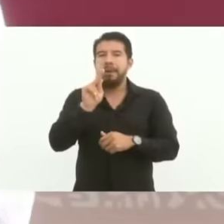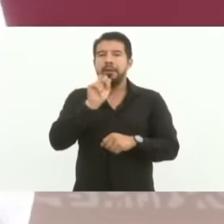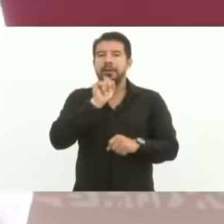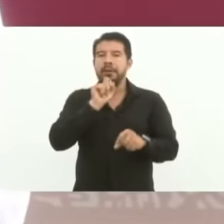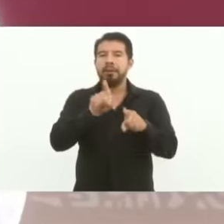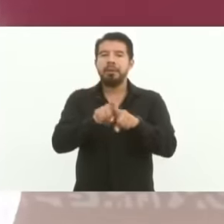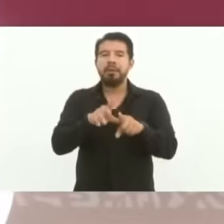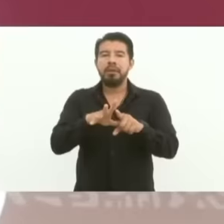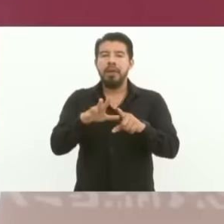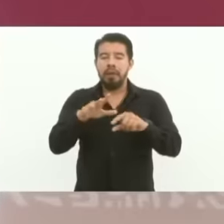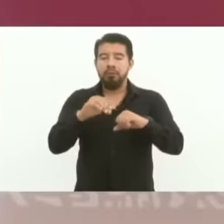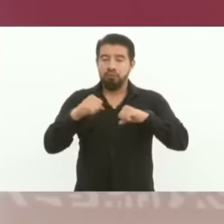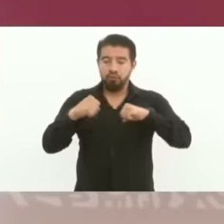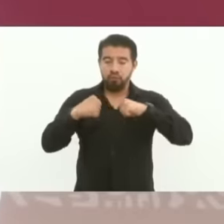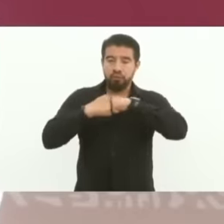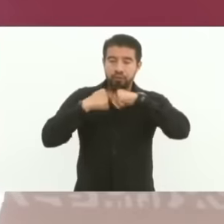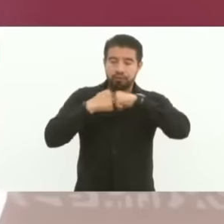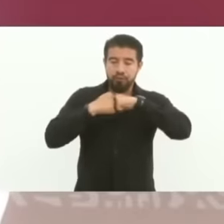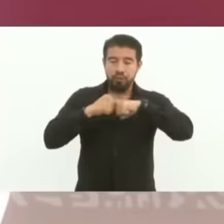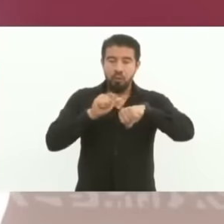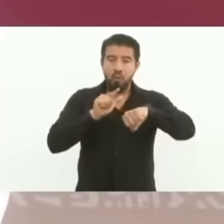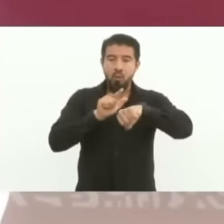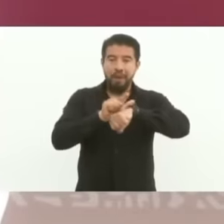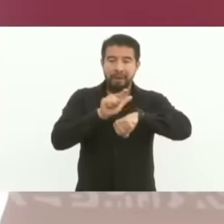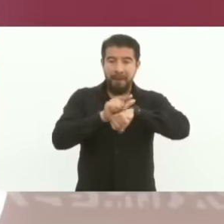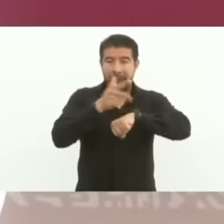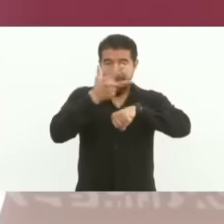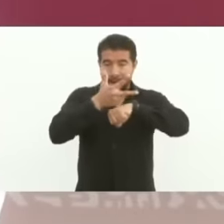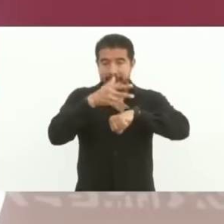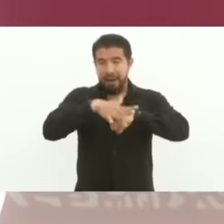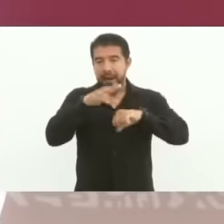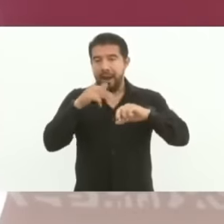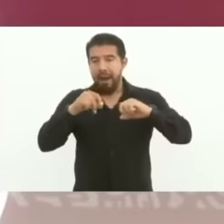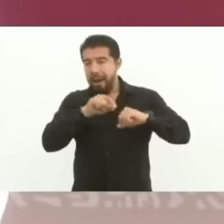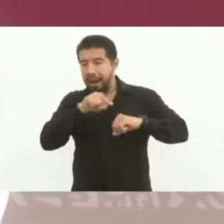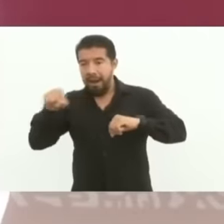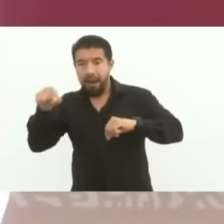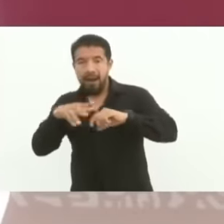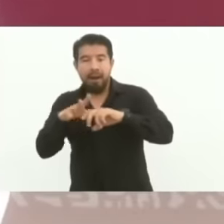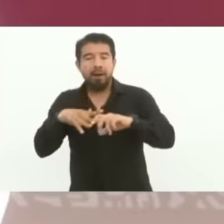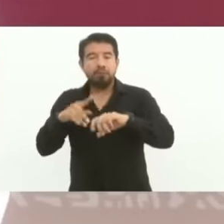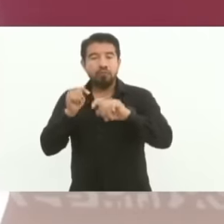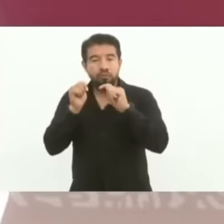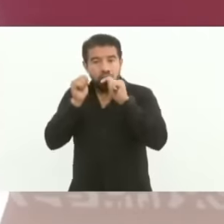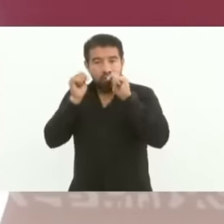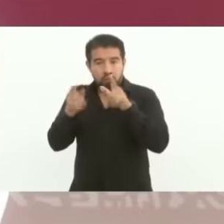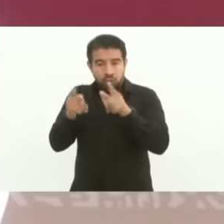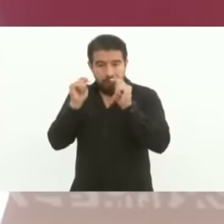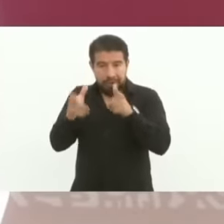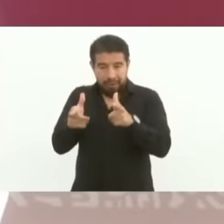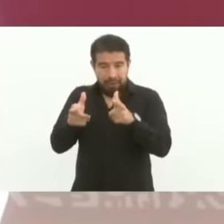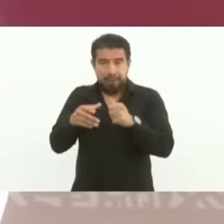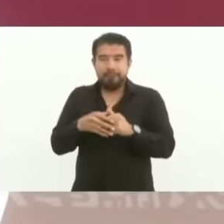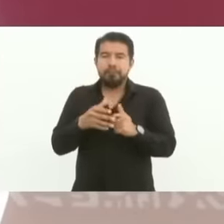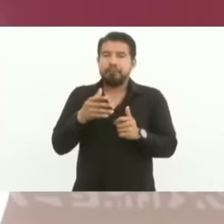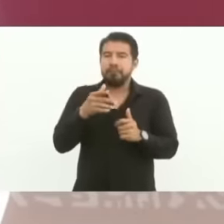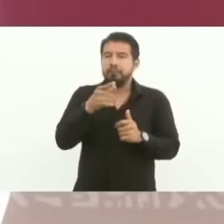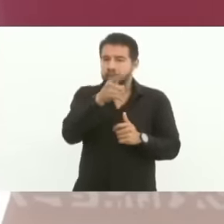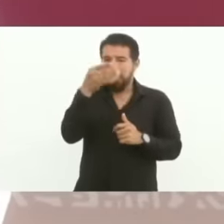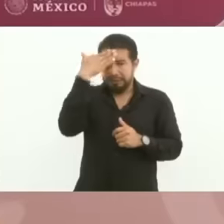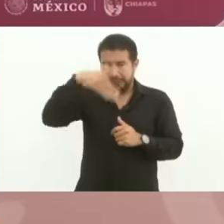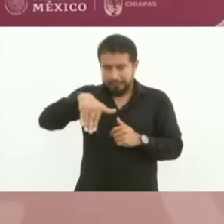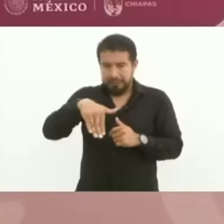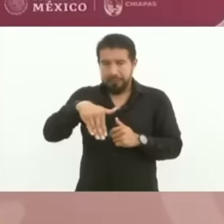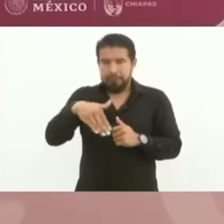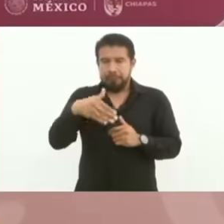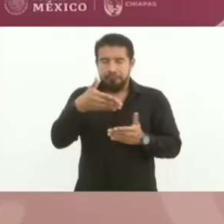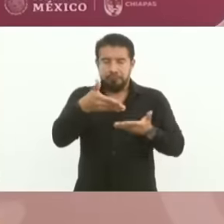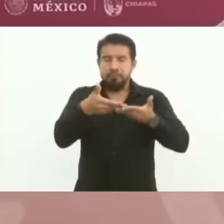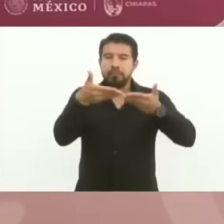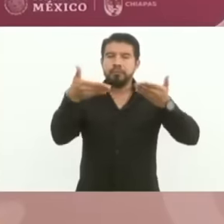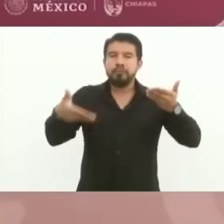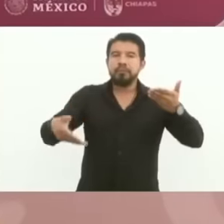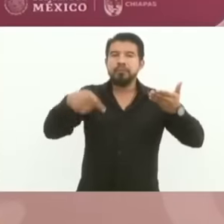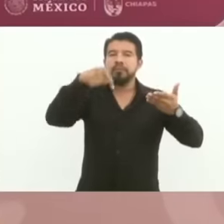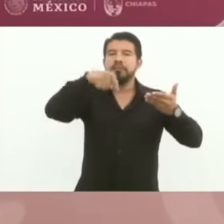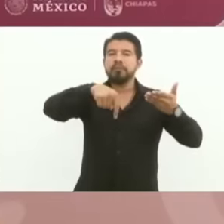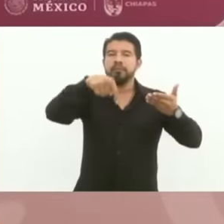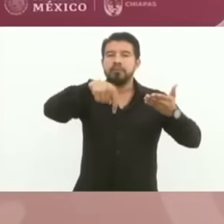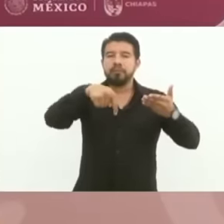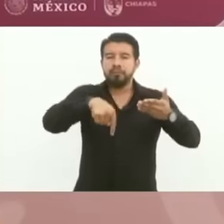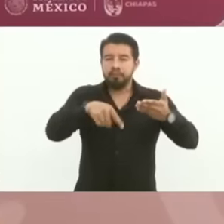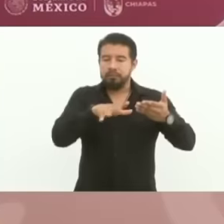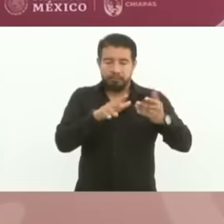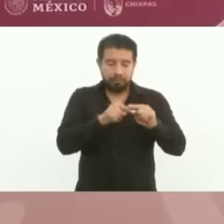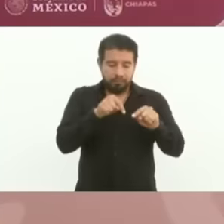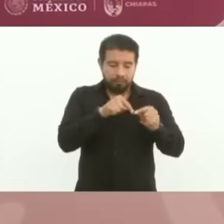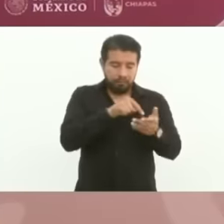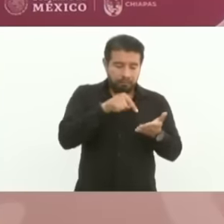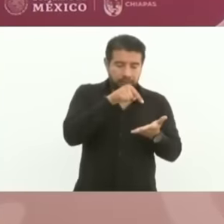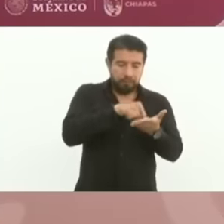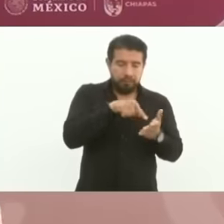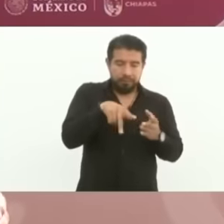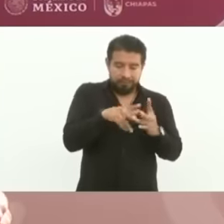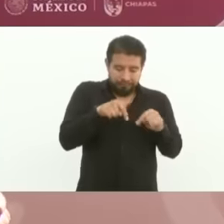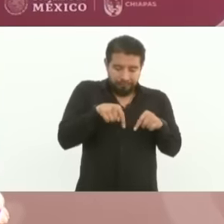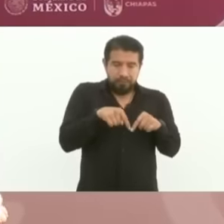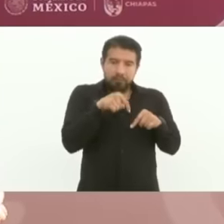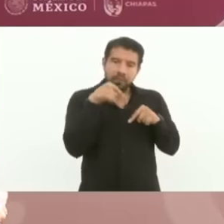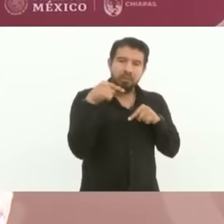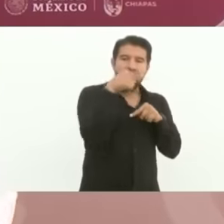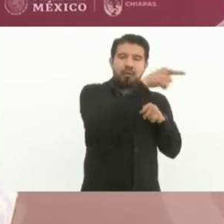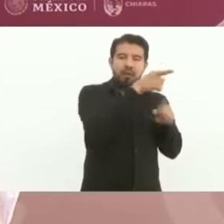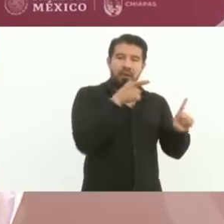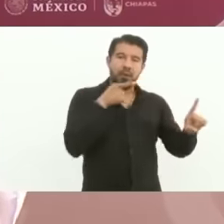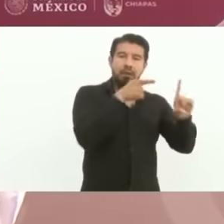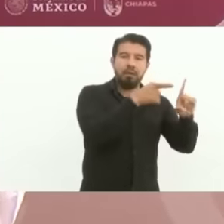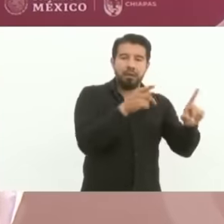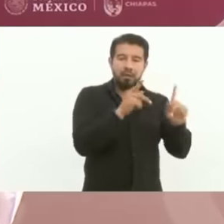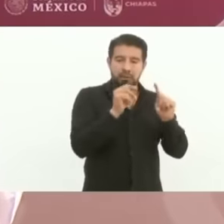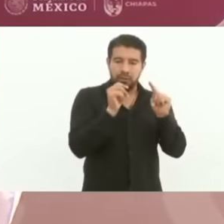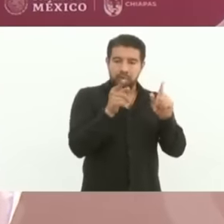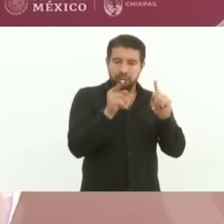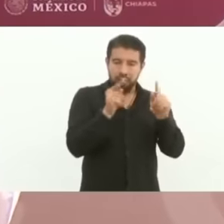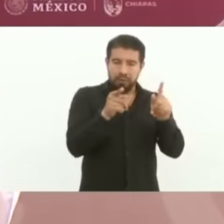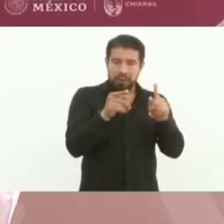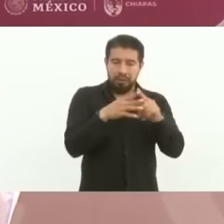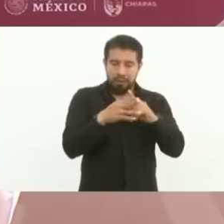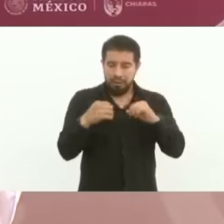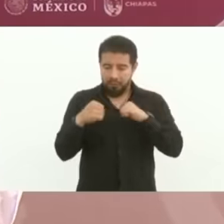Guatemala to Tuxla because as we know now to go to Tuxla from the Guatemalan border